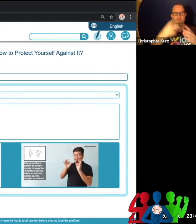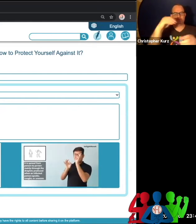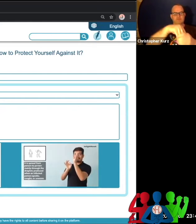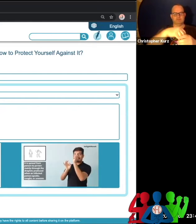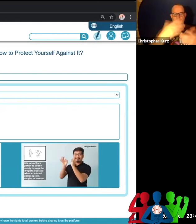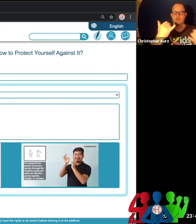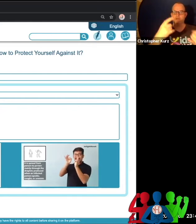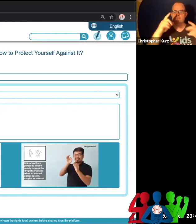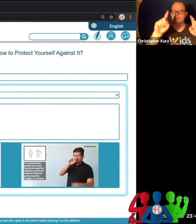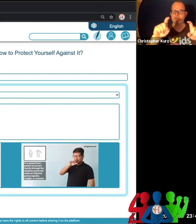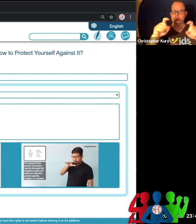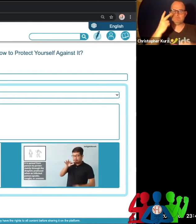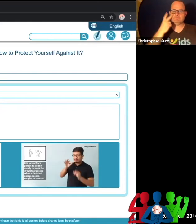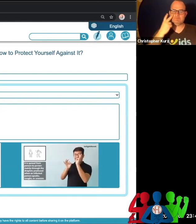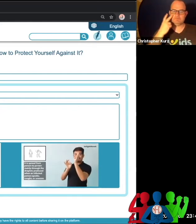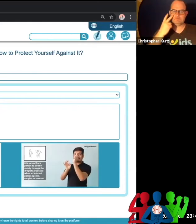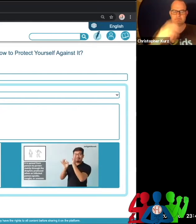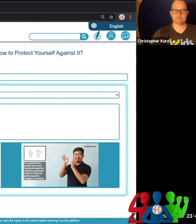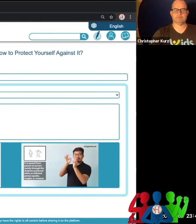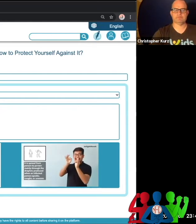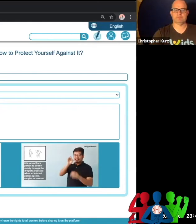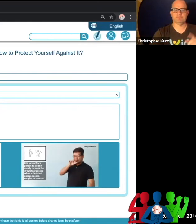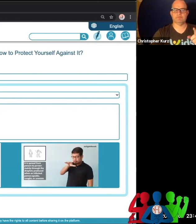So having saved this other example I can now